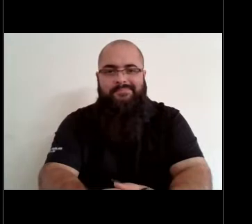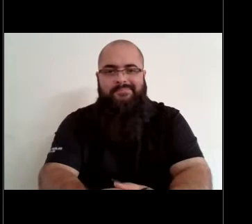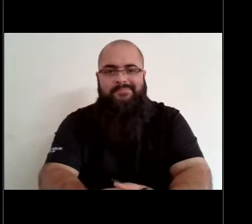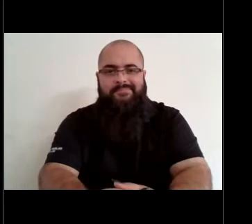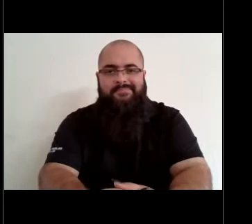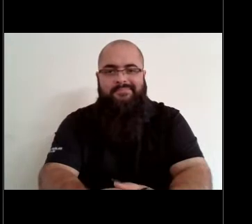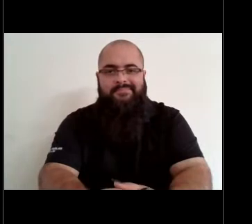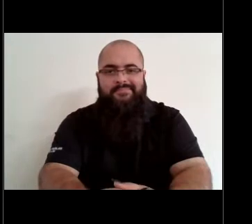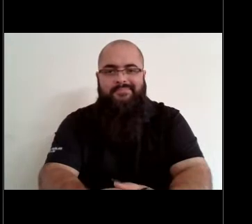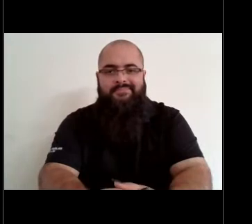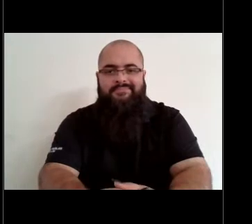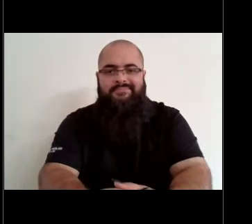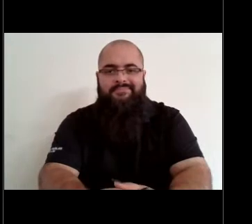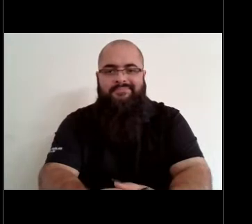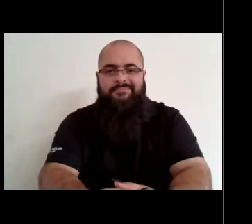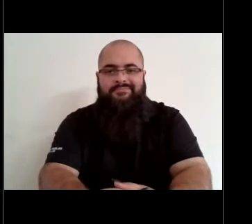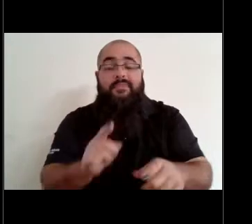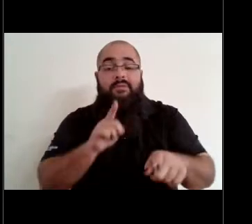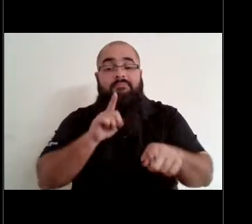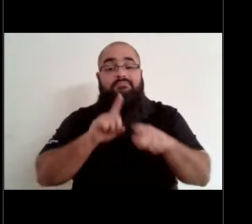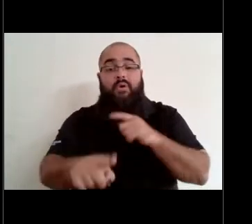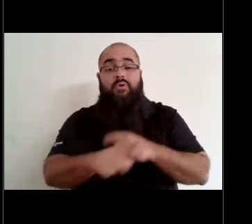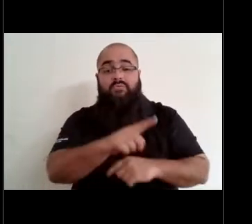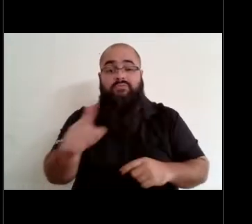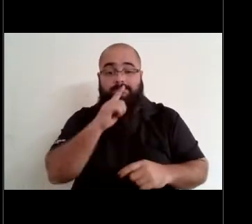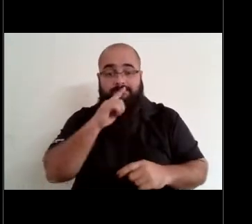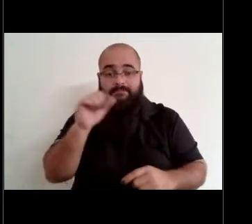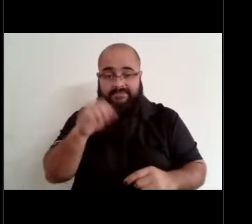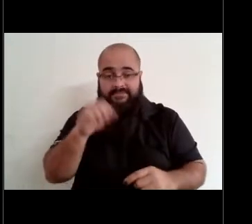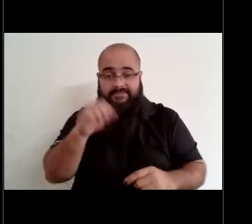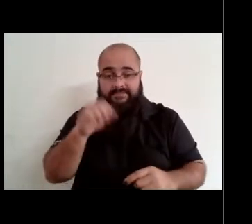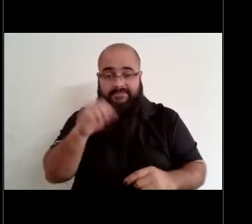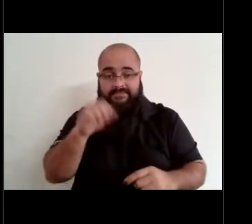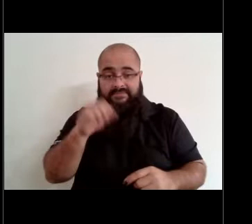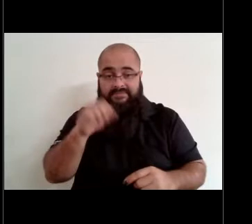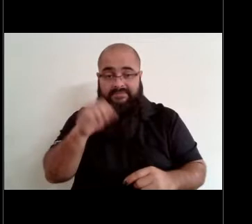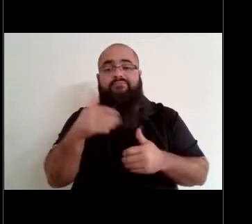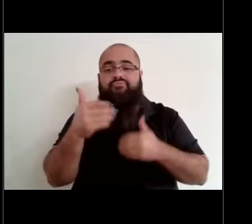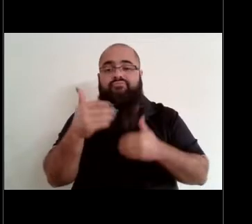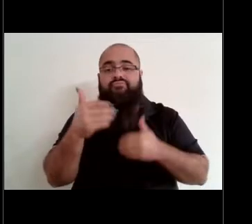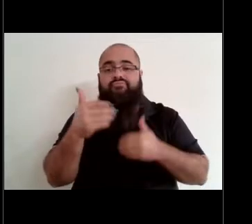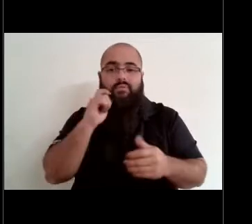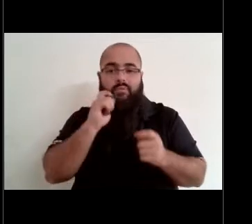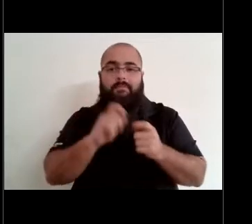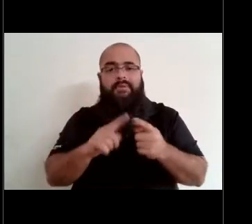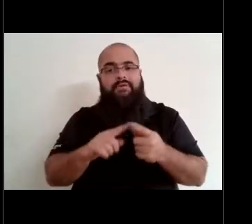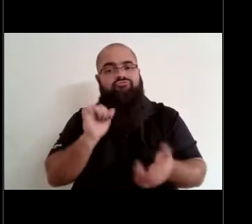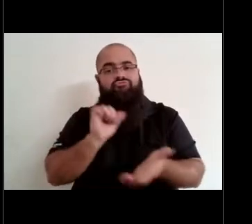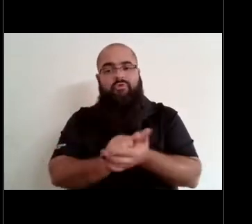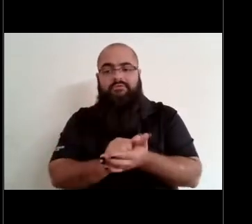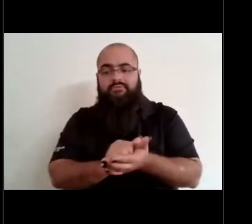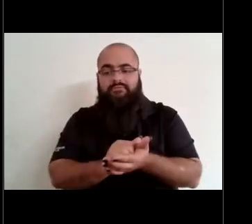We also look for coercive and controlling type of behaviour as well by a party to the matter.